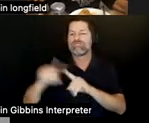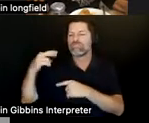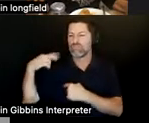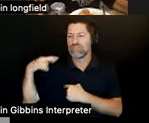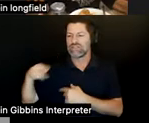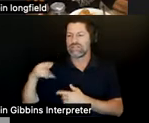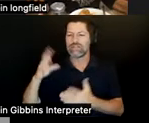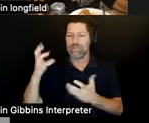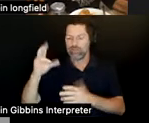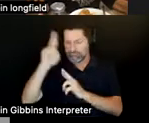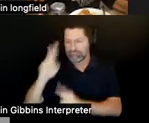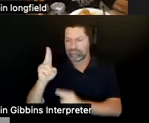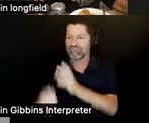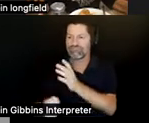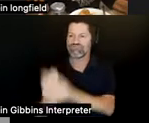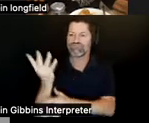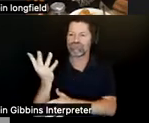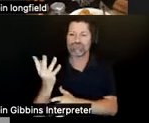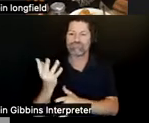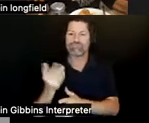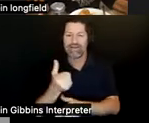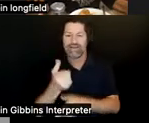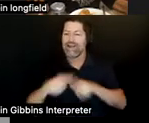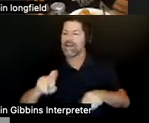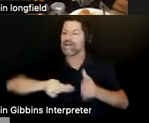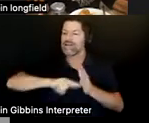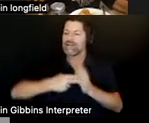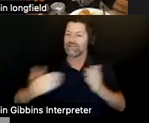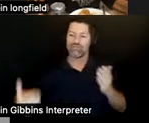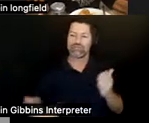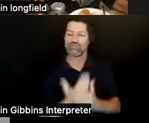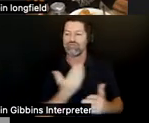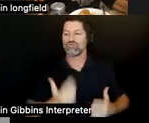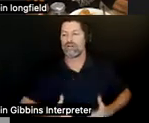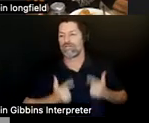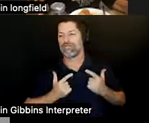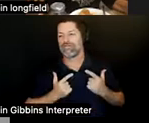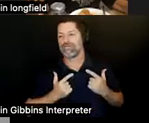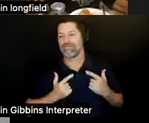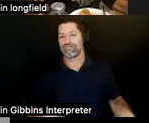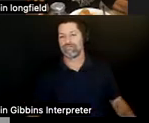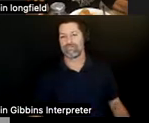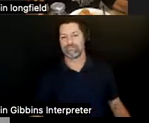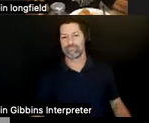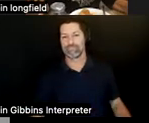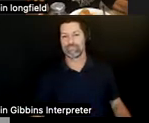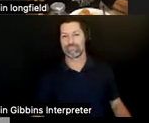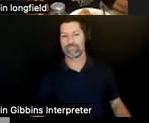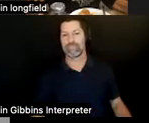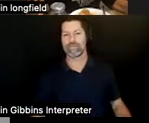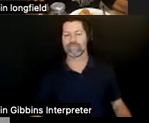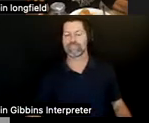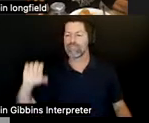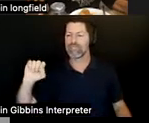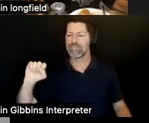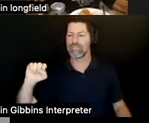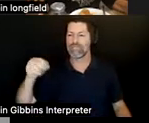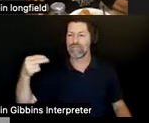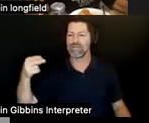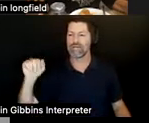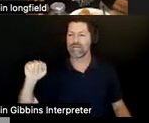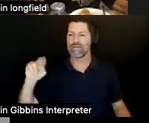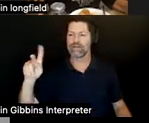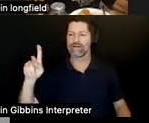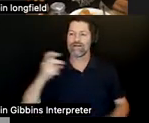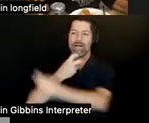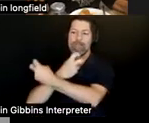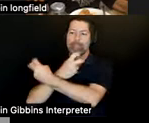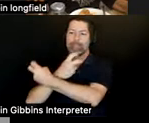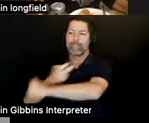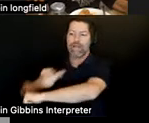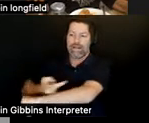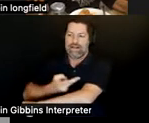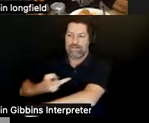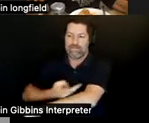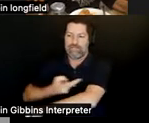19:16:53 Of course, new life. This is a shank bone it's a shamebone from a lamb, and it